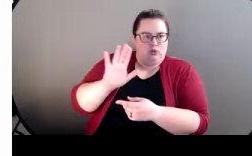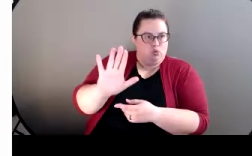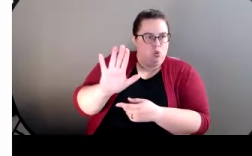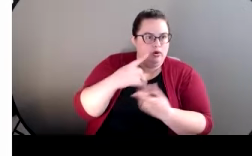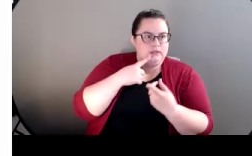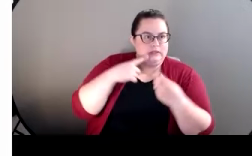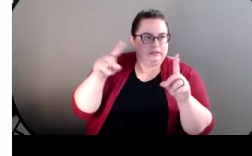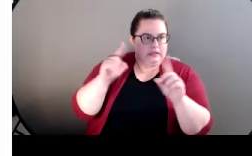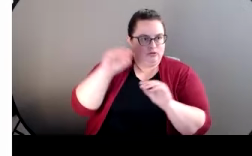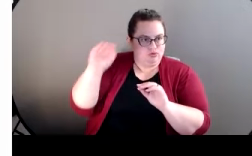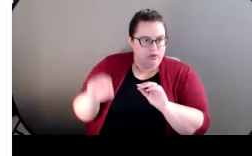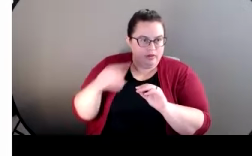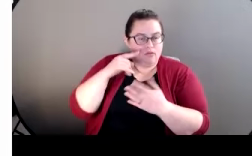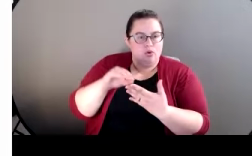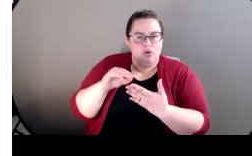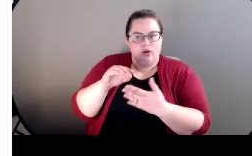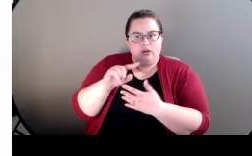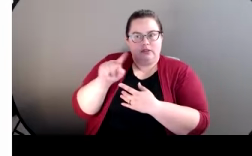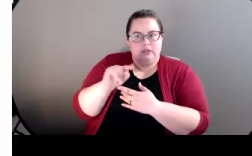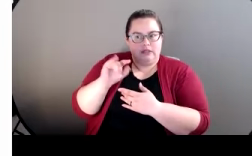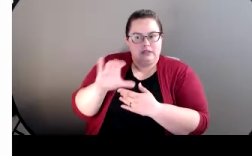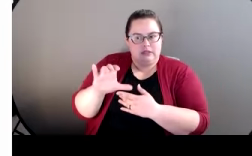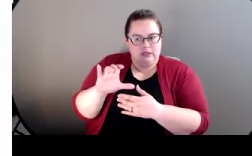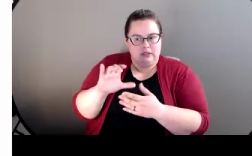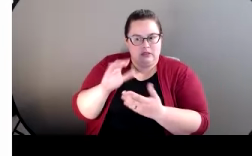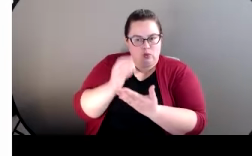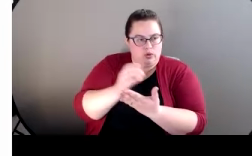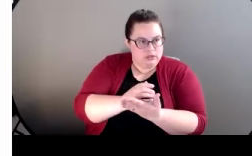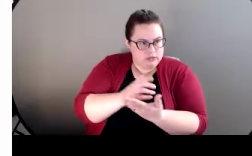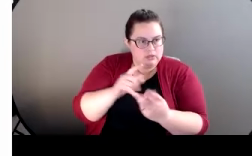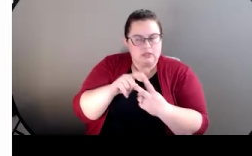for, ZTC courses and LTC courses